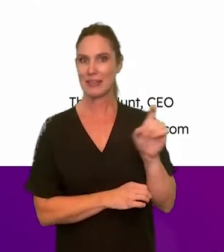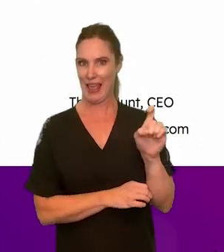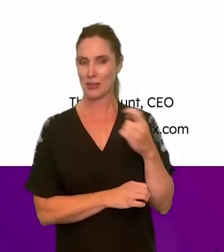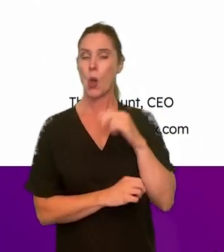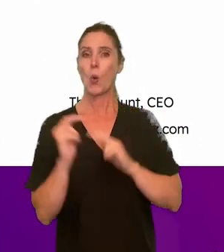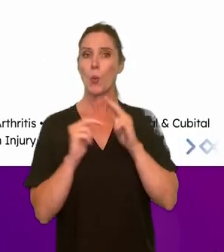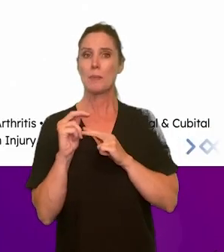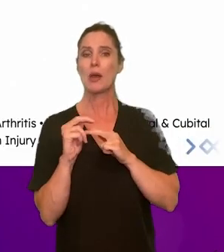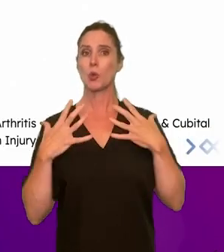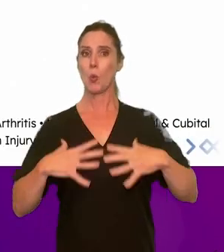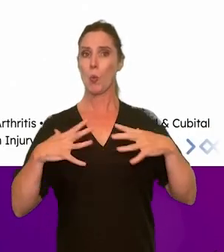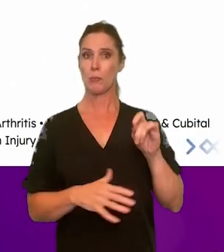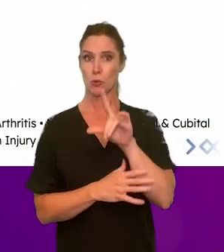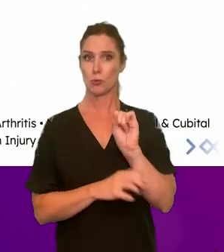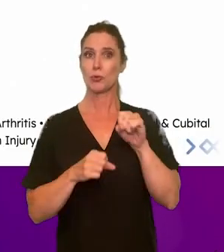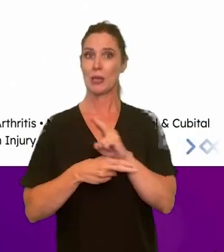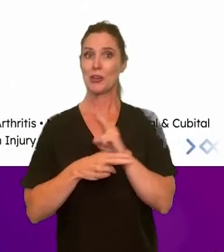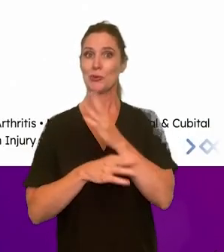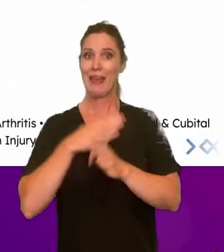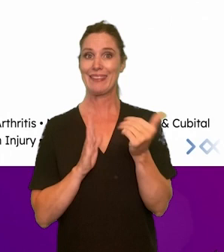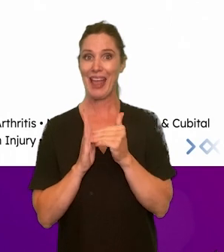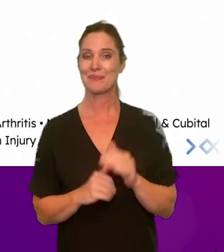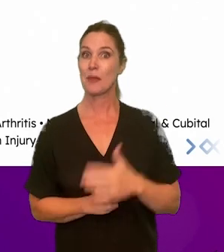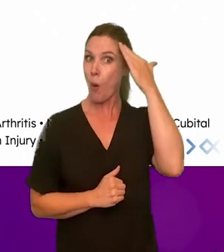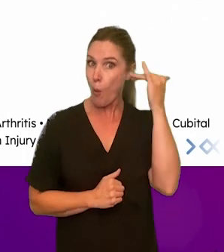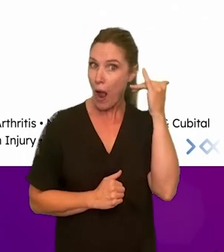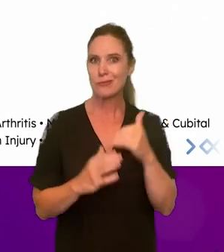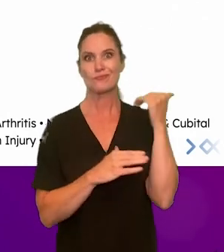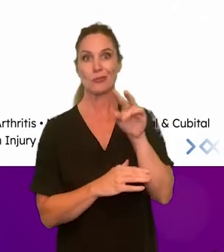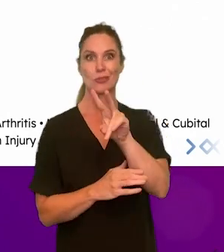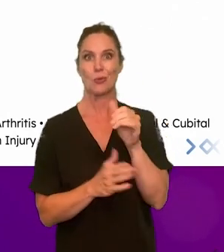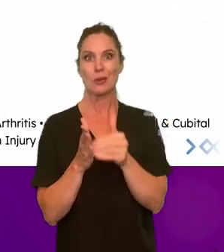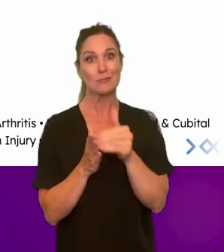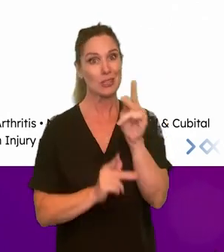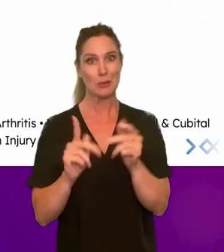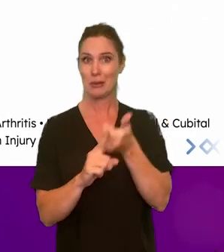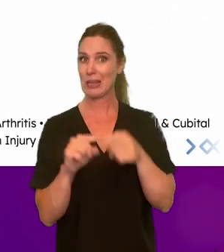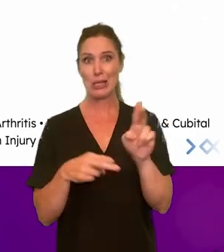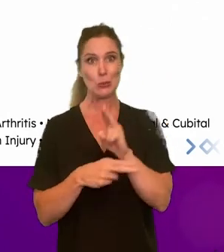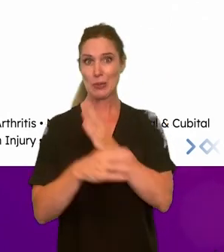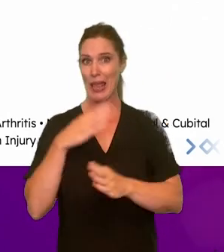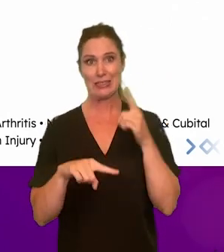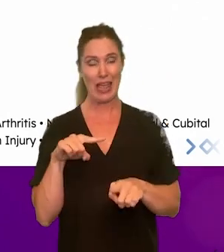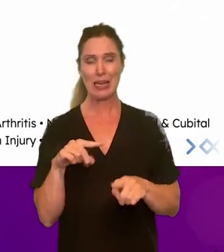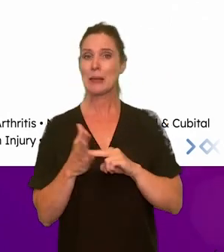Why? Because there are over 200 million people who can't use their hands, making everyday tasks difficult or impossible.